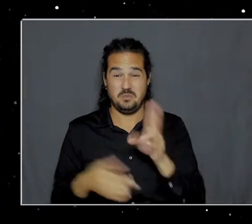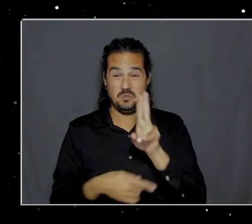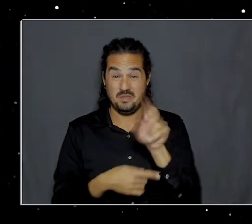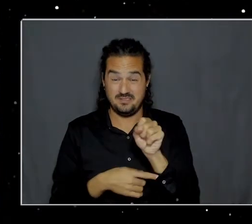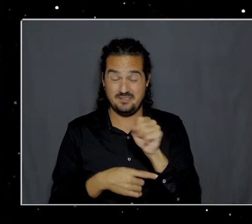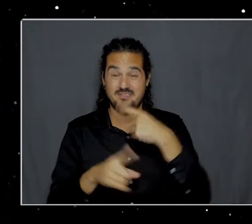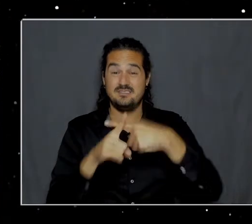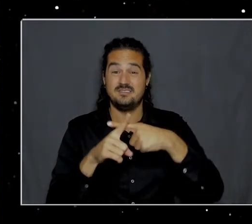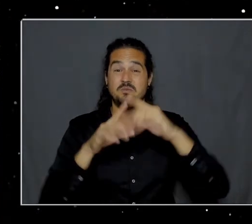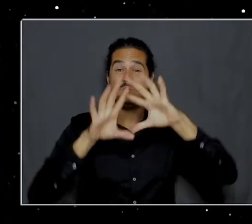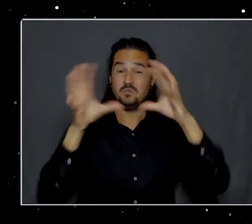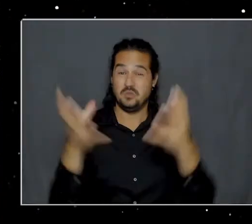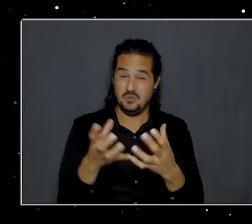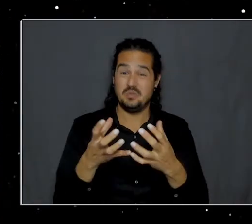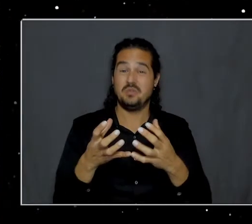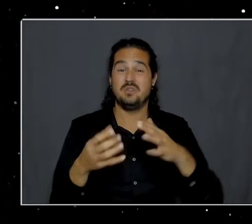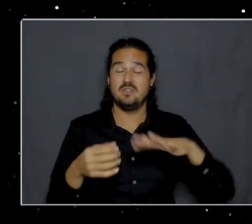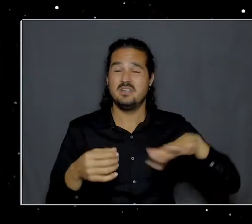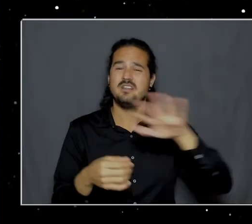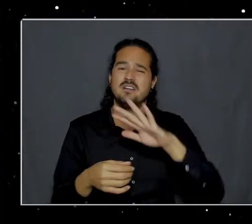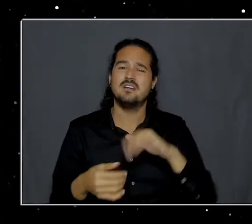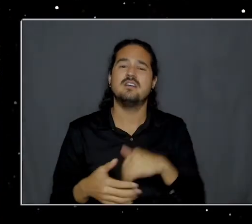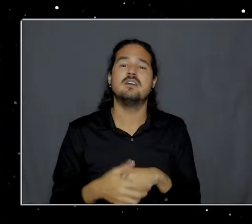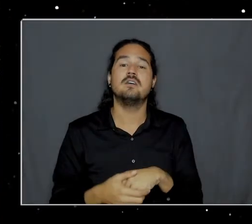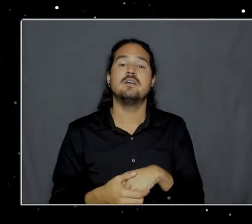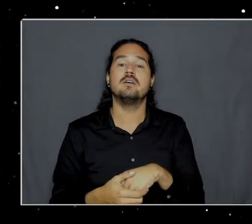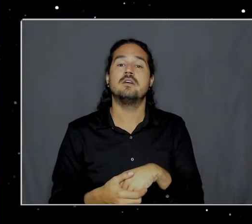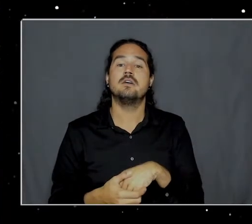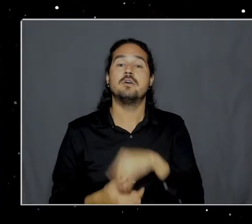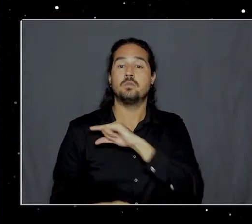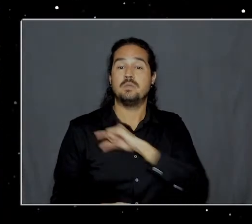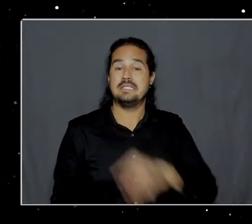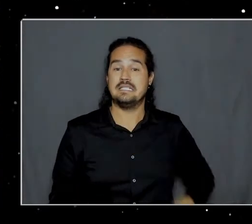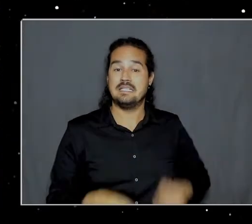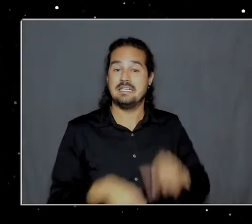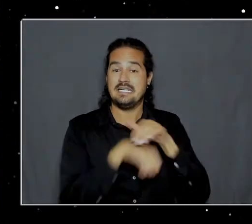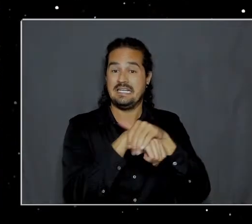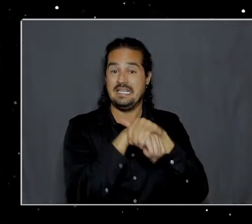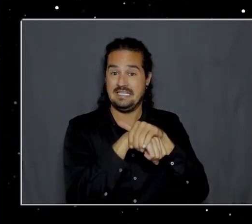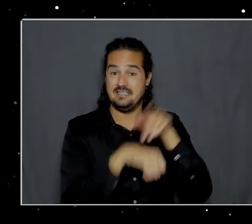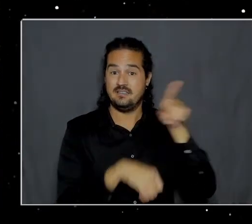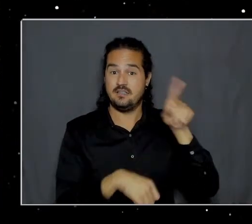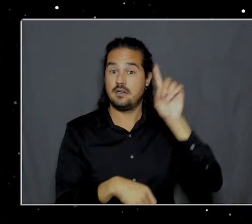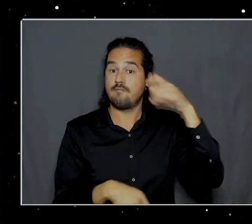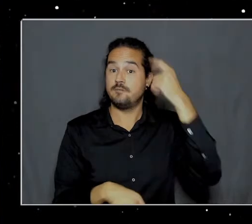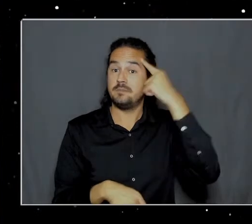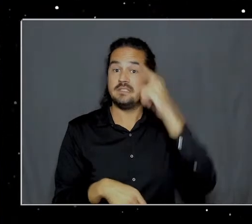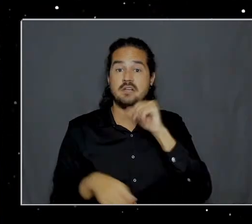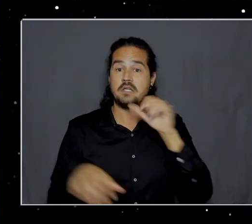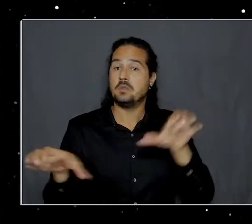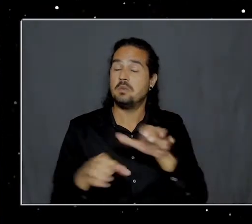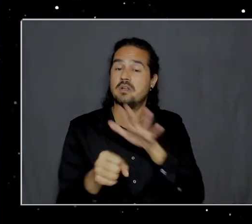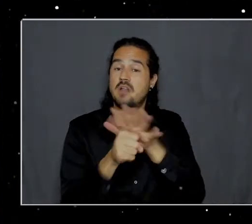CHANCES? HOW DO WE ACTUALLY DO SOMETHING DIFFERENT? HOW DO WE SWIM AGAINST A STREAM? HOW DO WE ACTUALLY CELEBRATE OUR DEEP, PROFOUND,